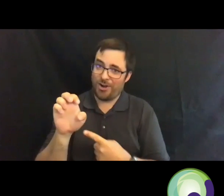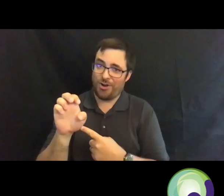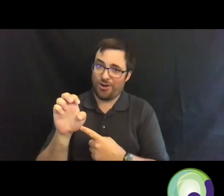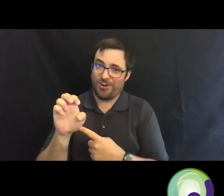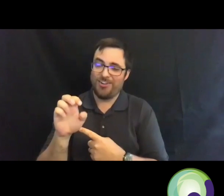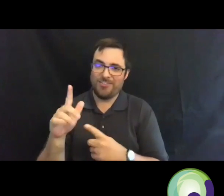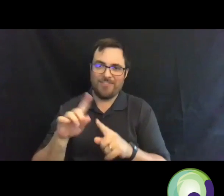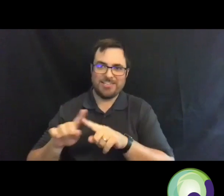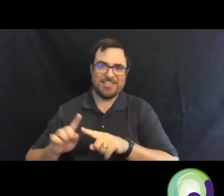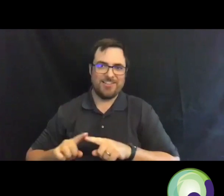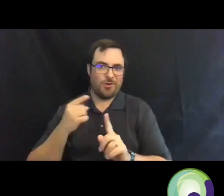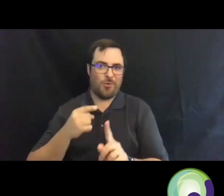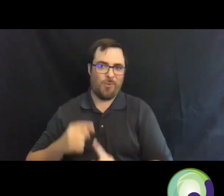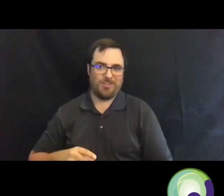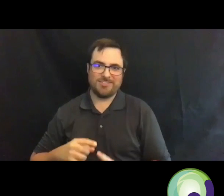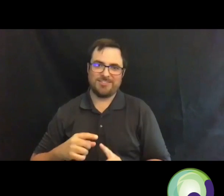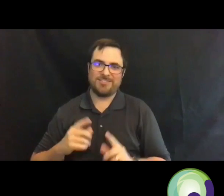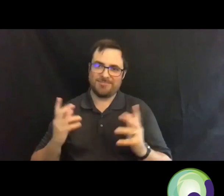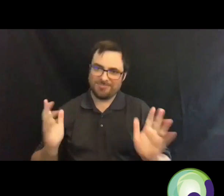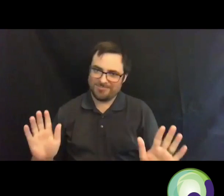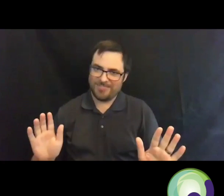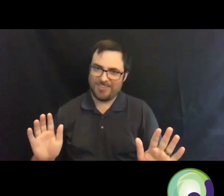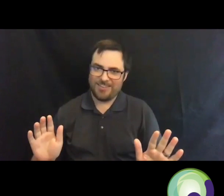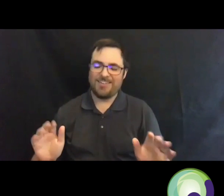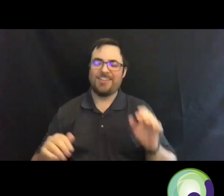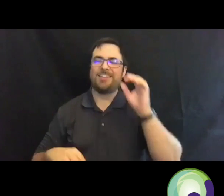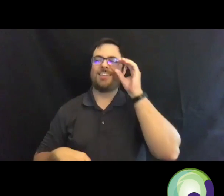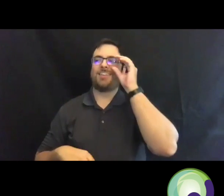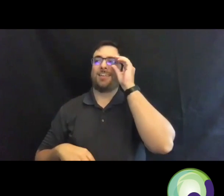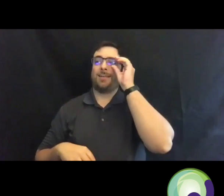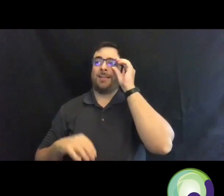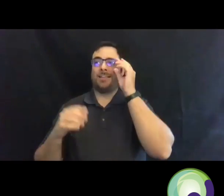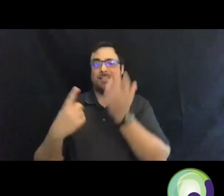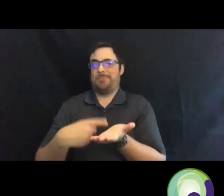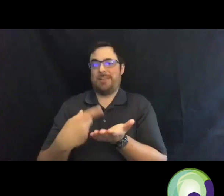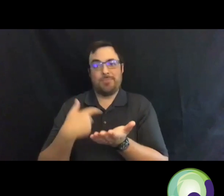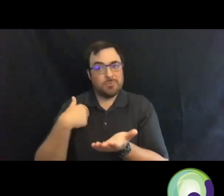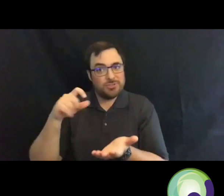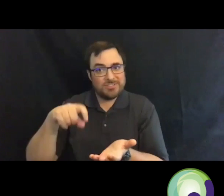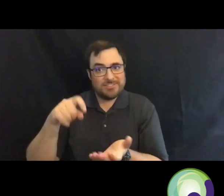for the students that we work with. And so sometimes we just need to have the conversations to